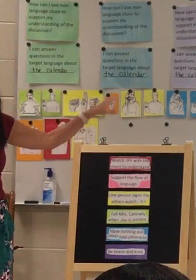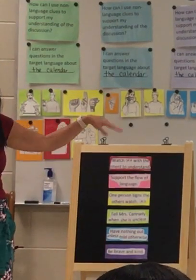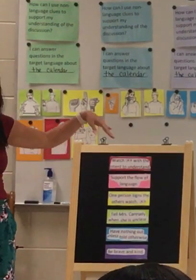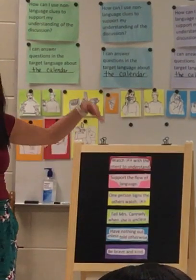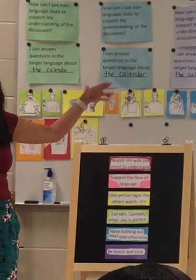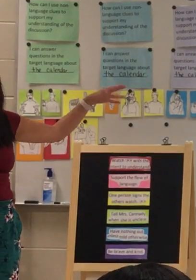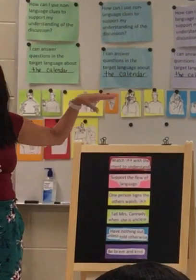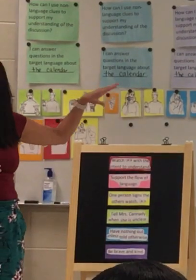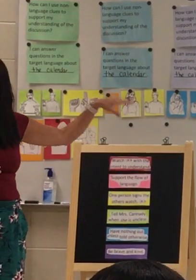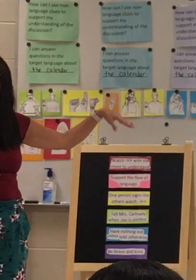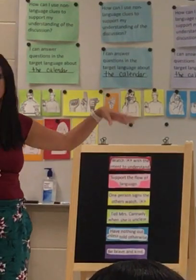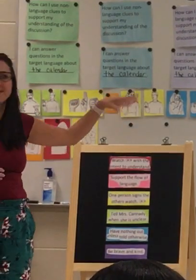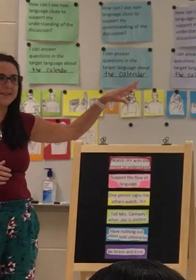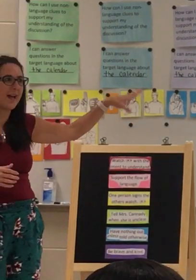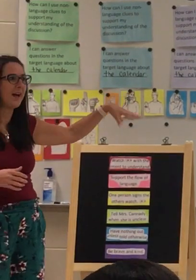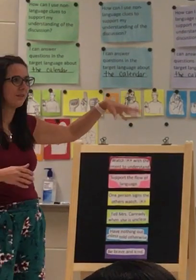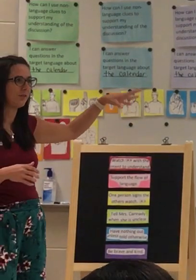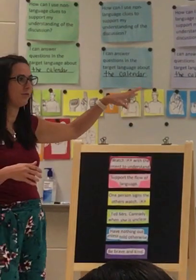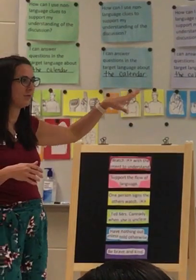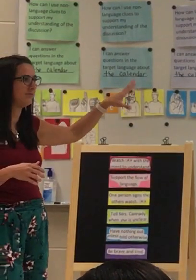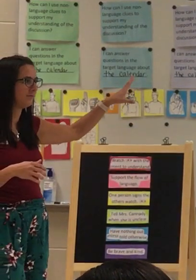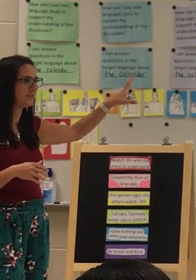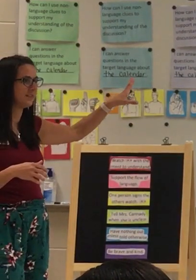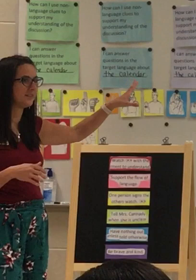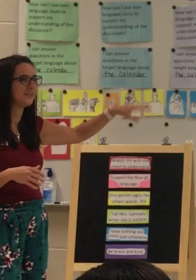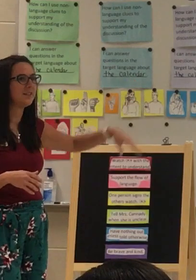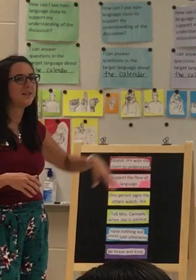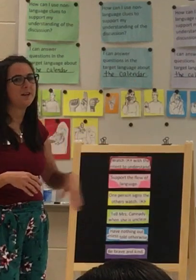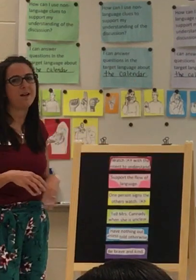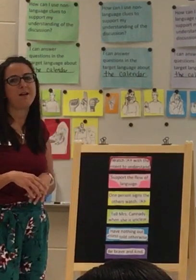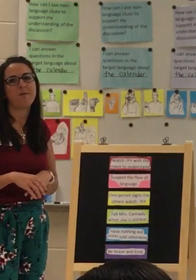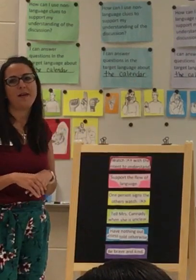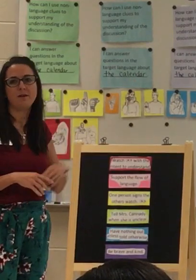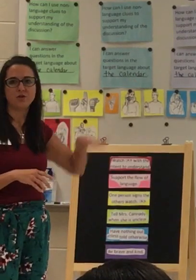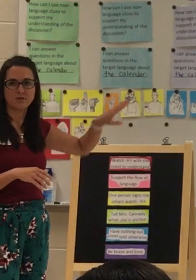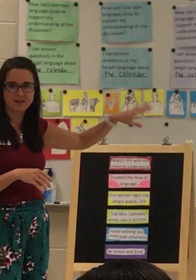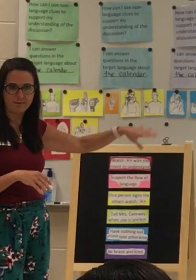maybe a couple more sentences in that three or four sentences and do the same